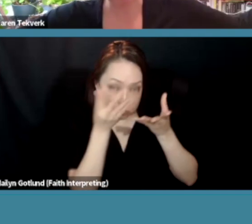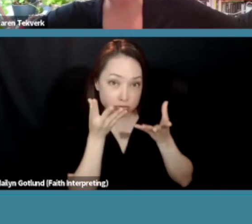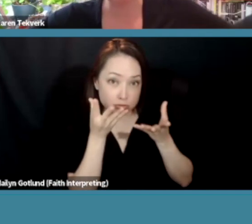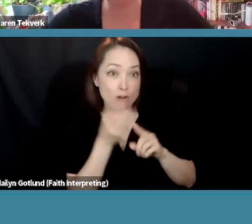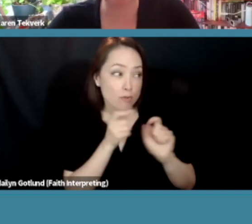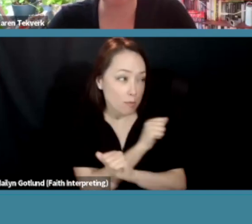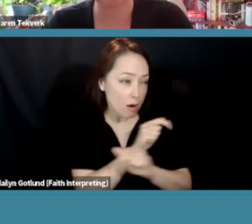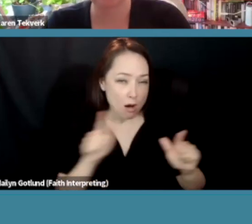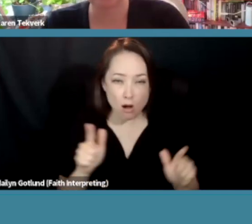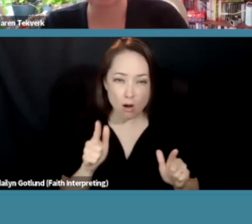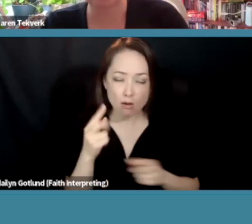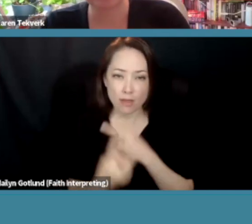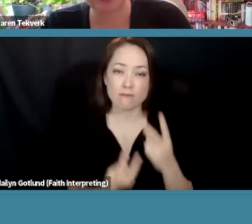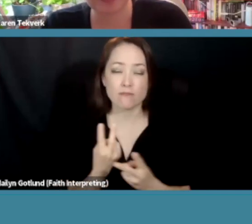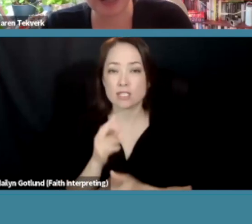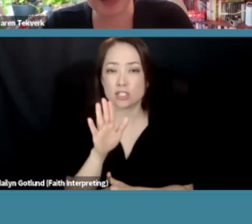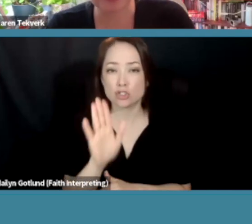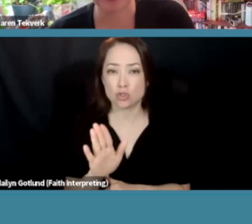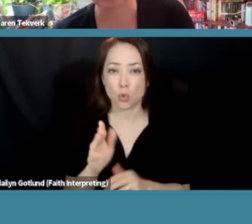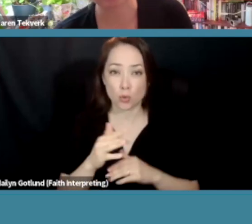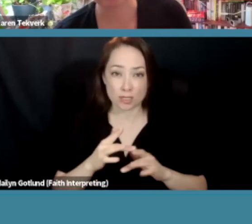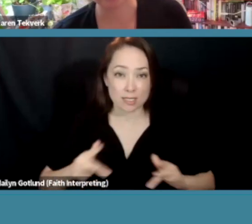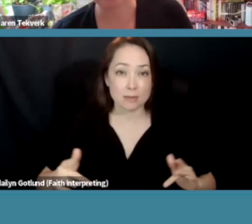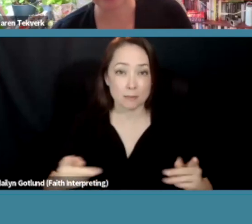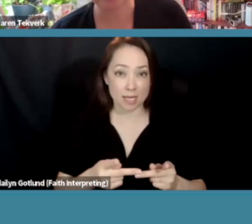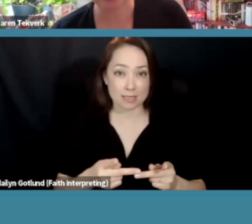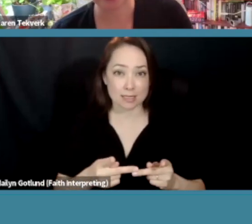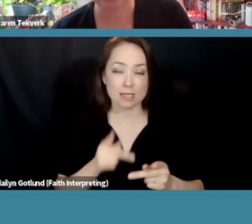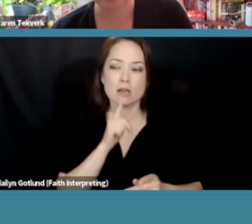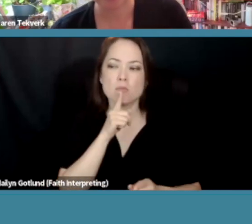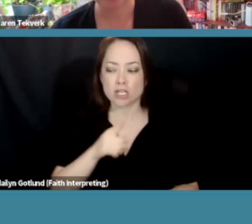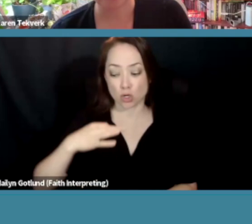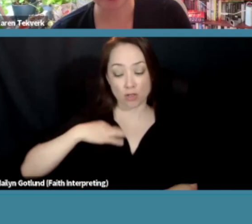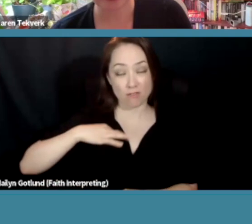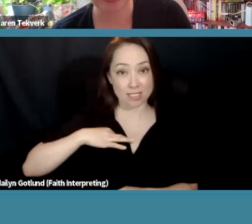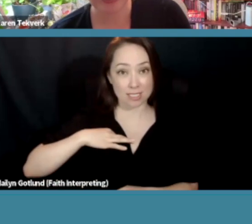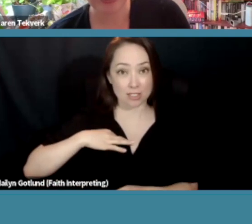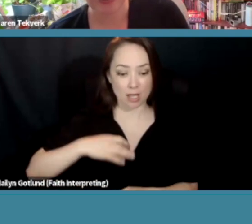that's visiting your space and making sure those volunteers feel confident.